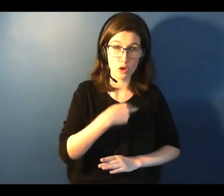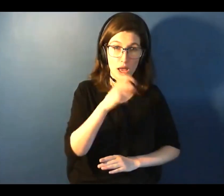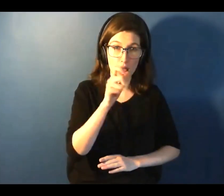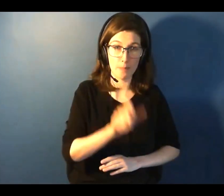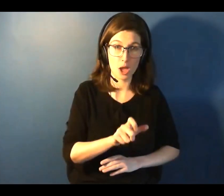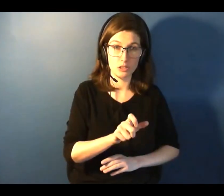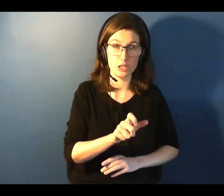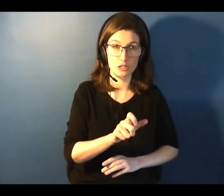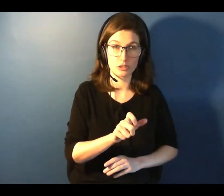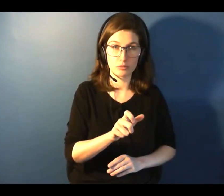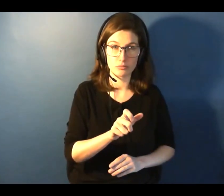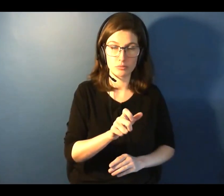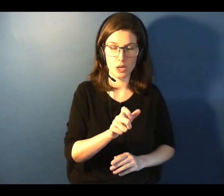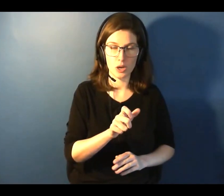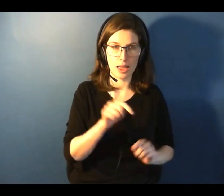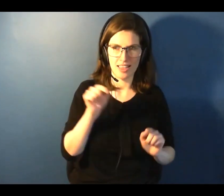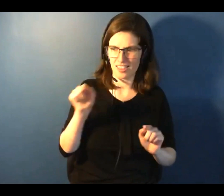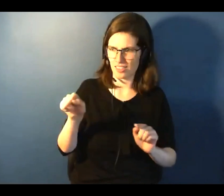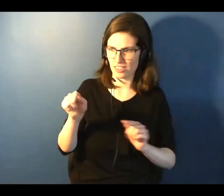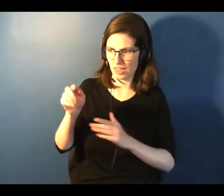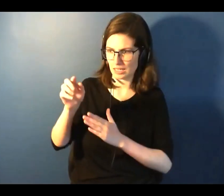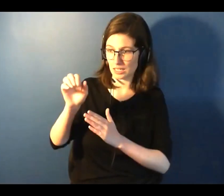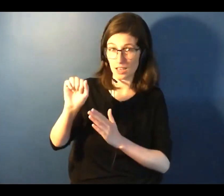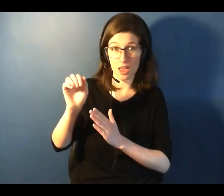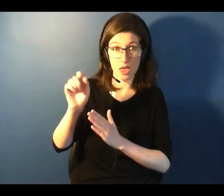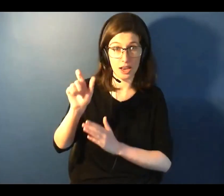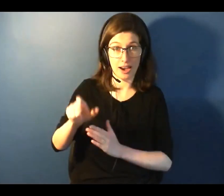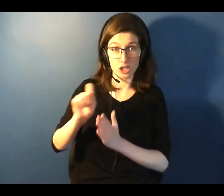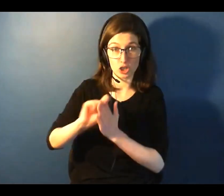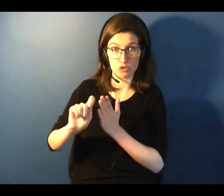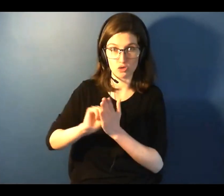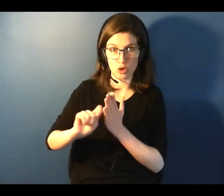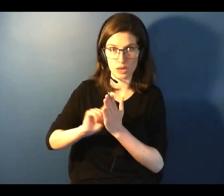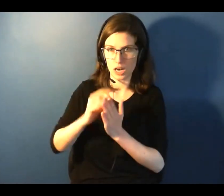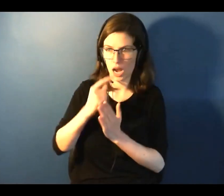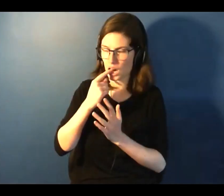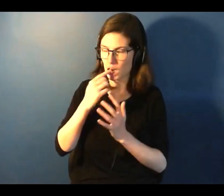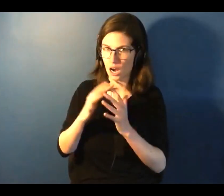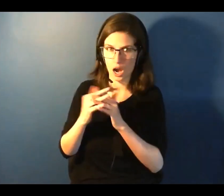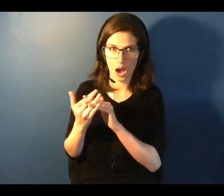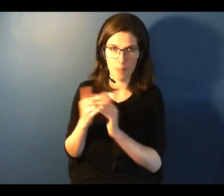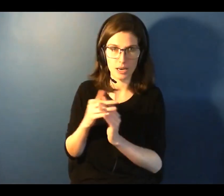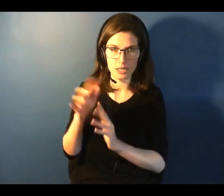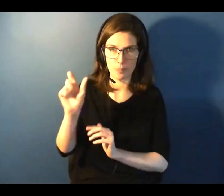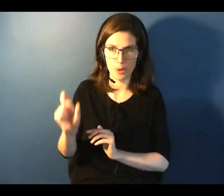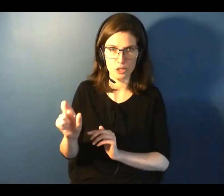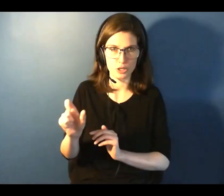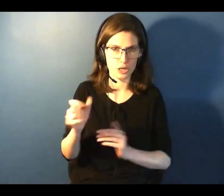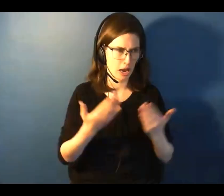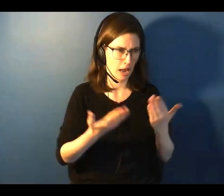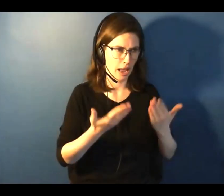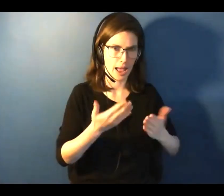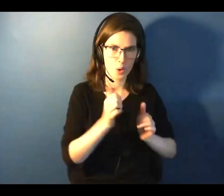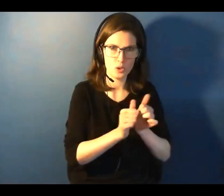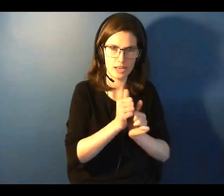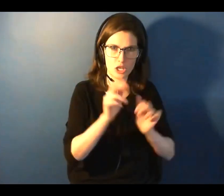up to the complexity of the writing, the psychological complexity of the writing.